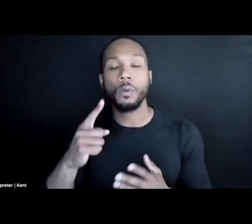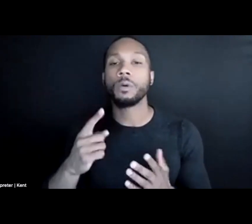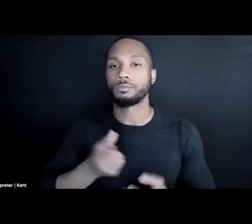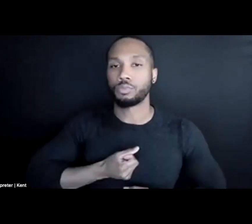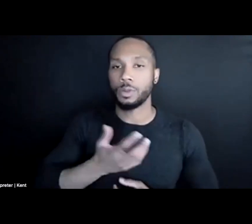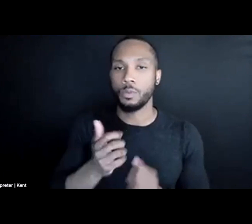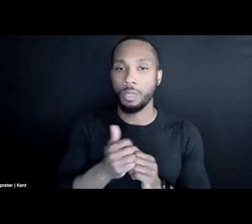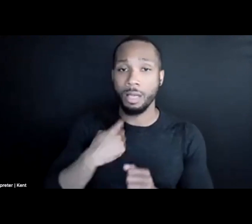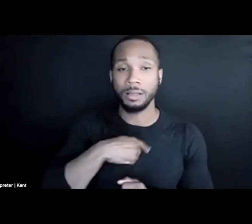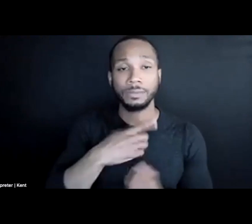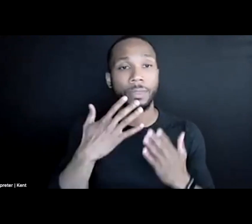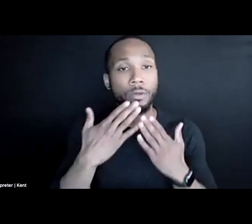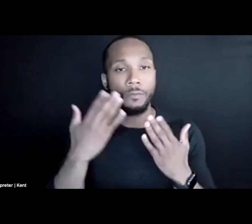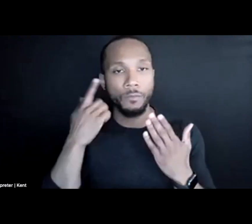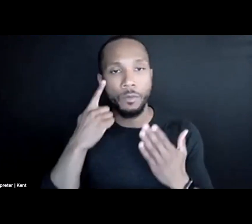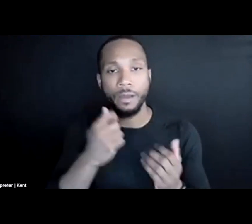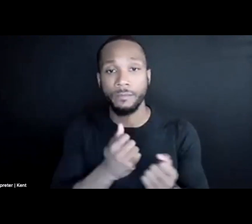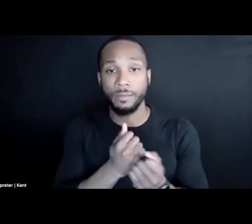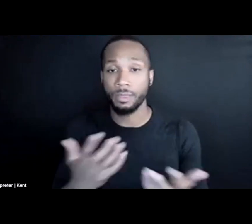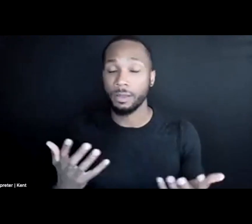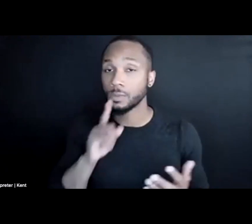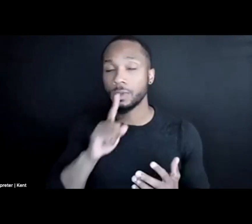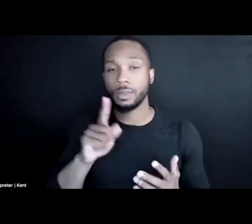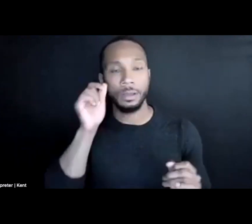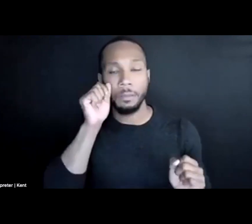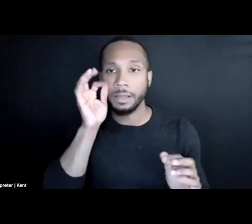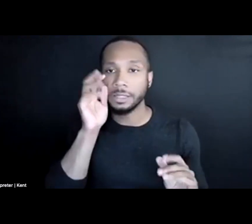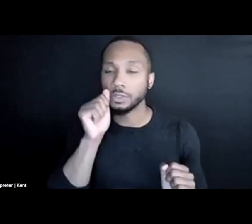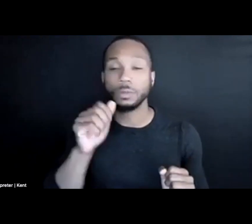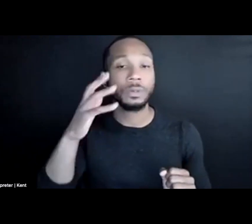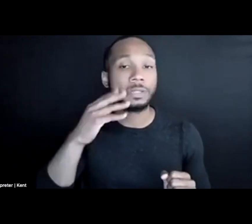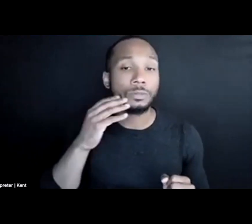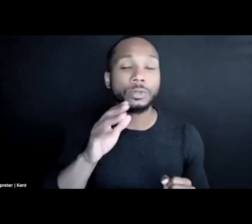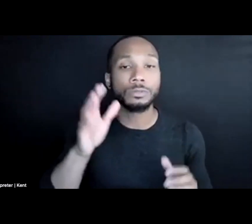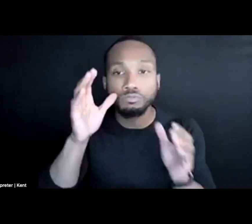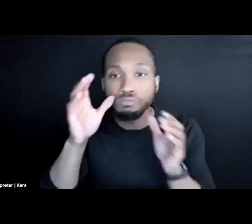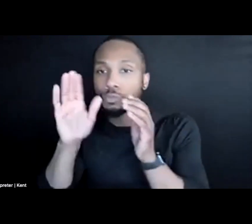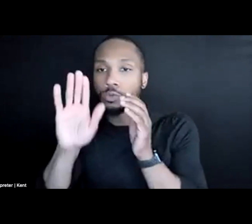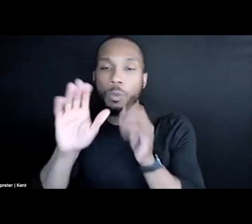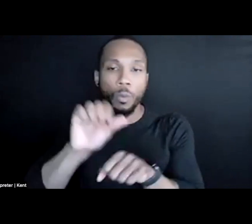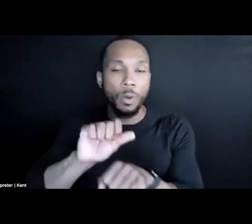But, ah, it's been amazing to experience all your work, be here with y'all.